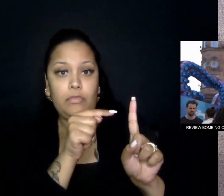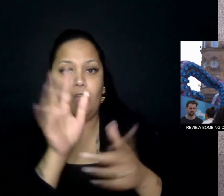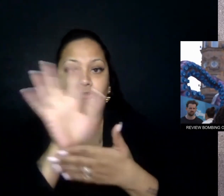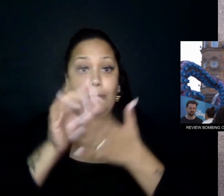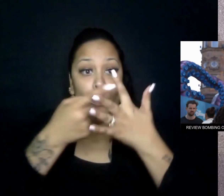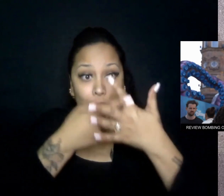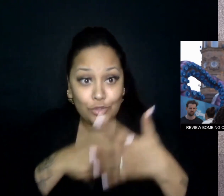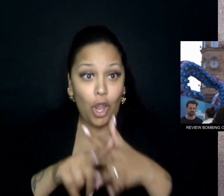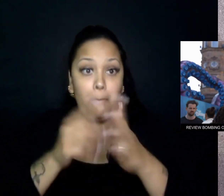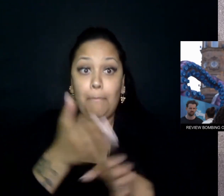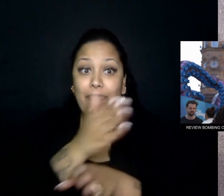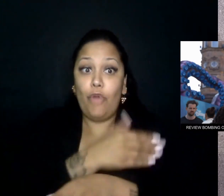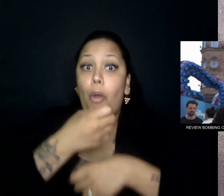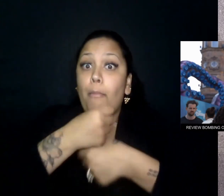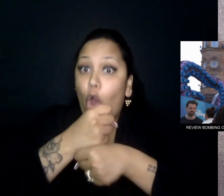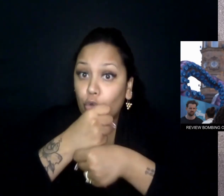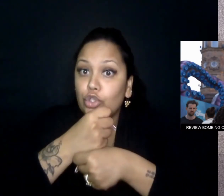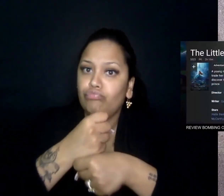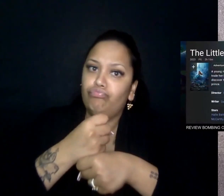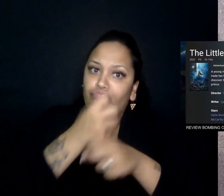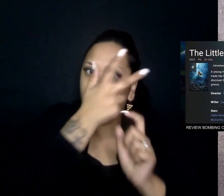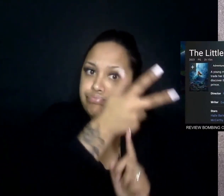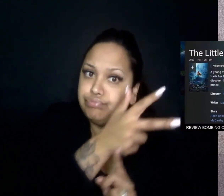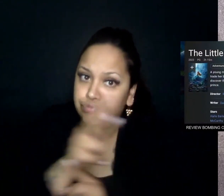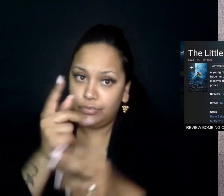began before production even started.